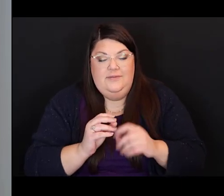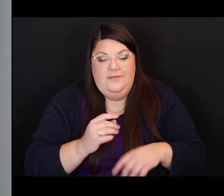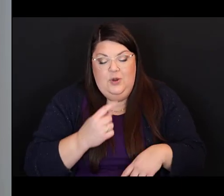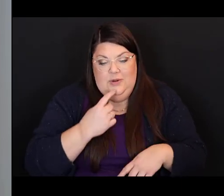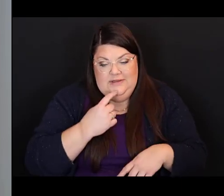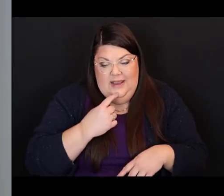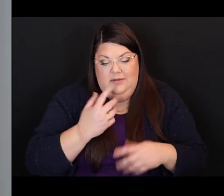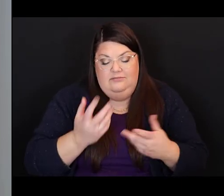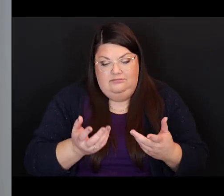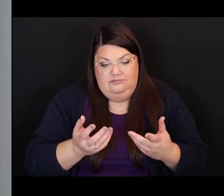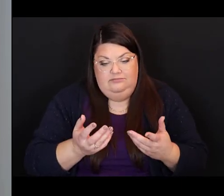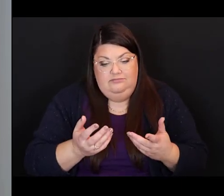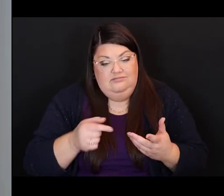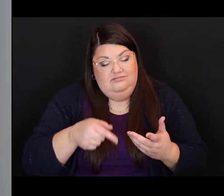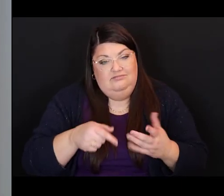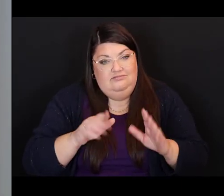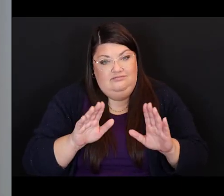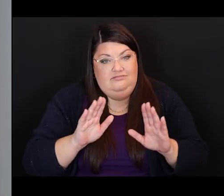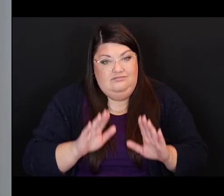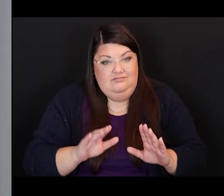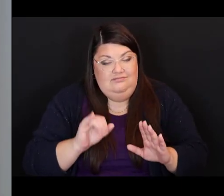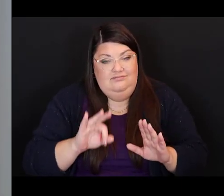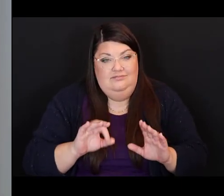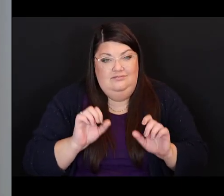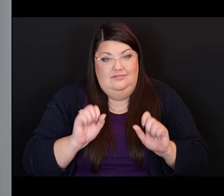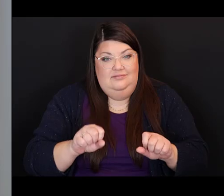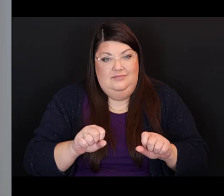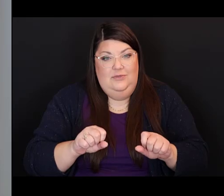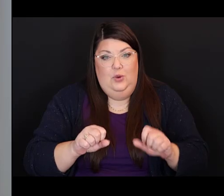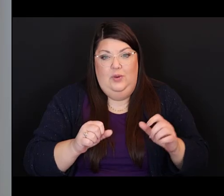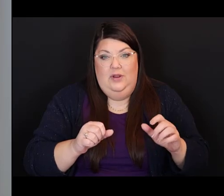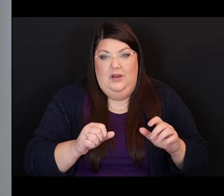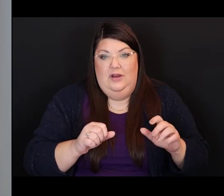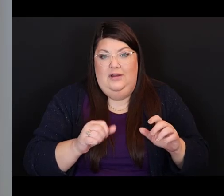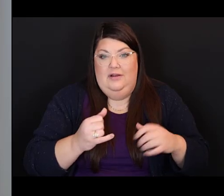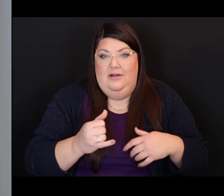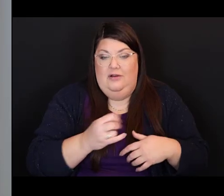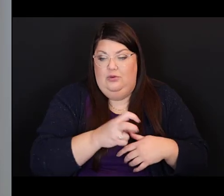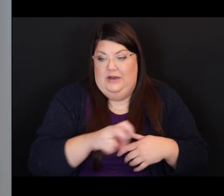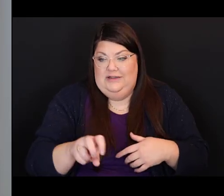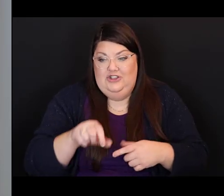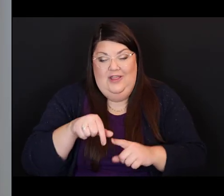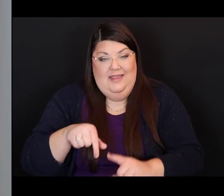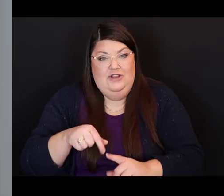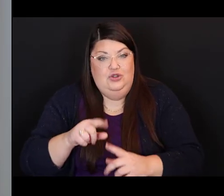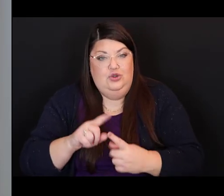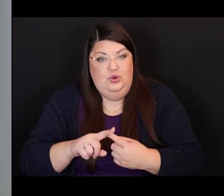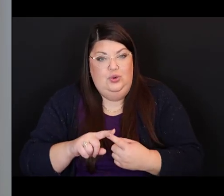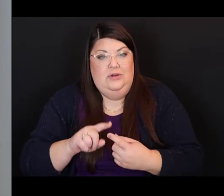And said, you know this would be great if we can move this to an on-demand platform so that more